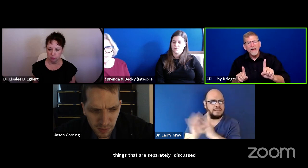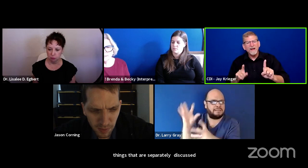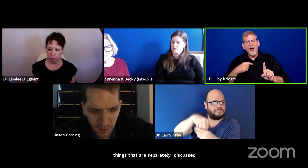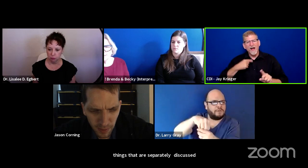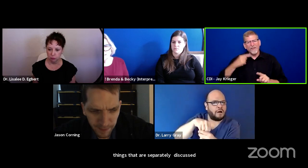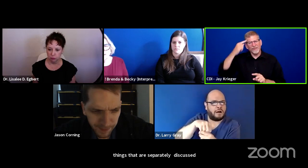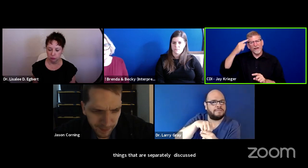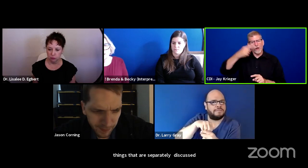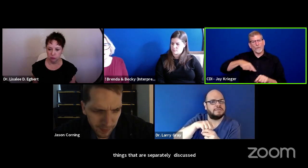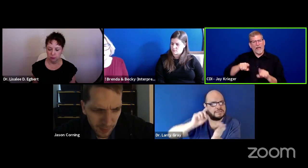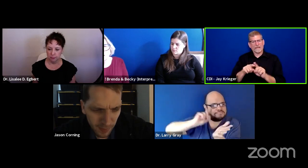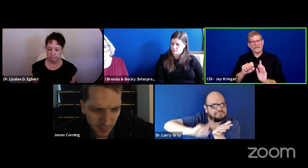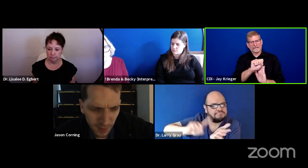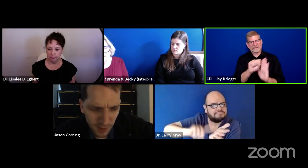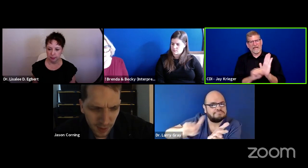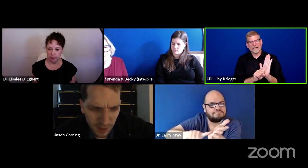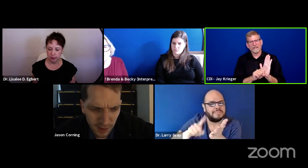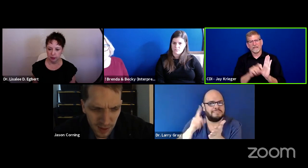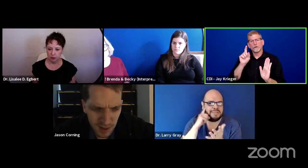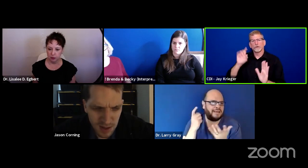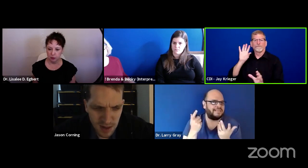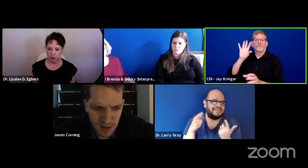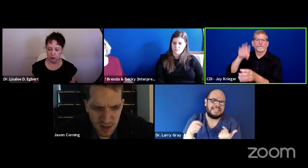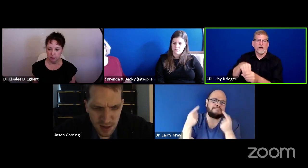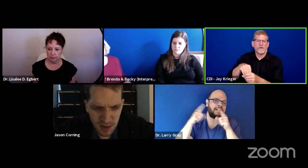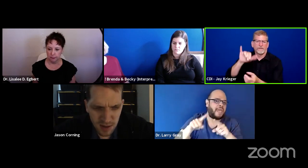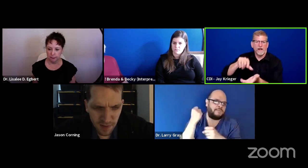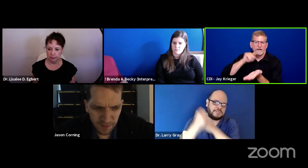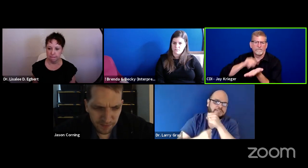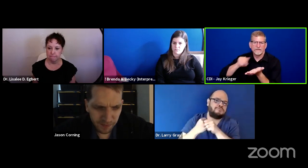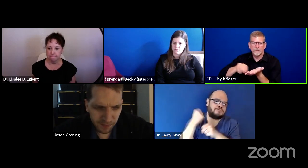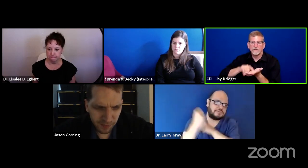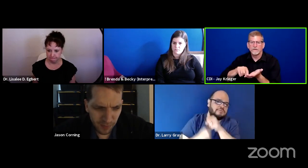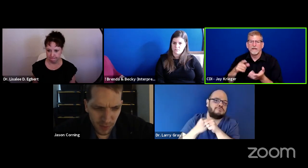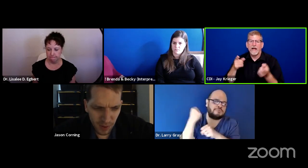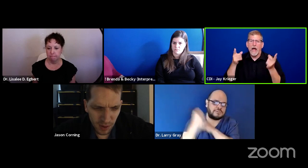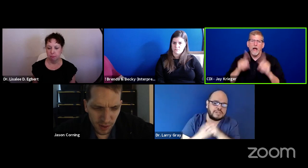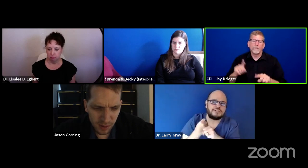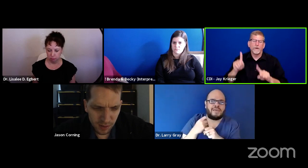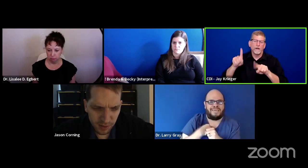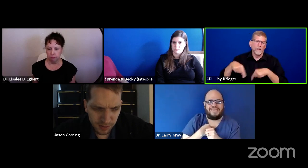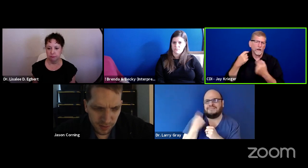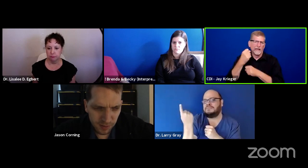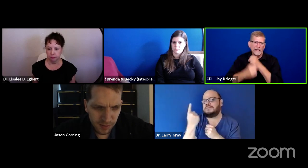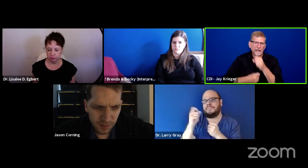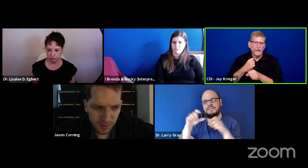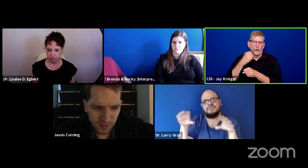in to the systemic racism, and I want the IG to be involved because this has been years